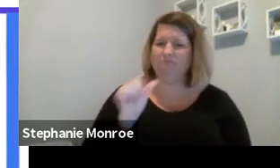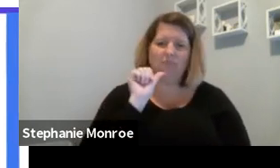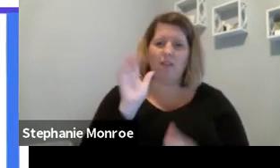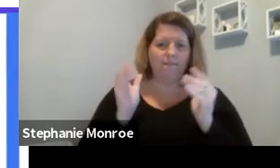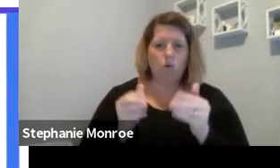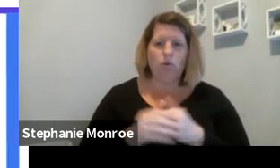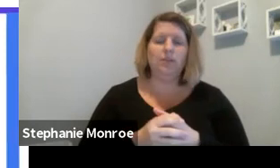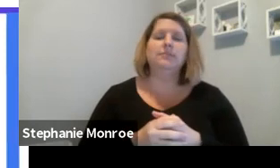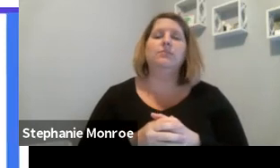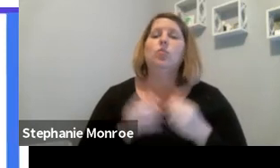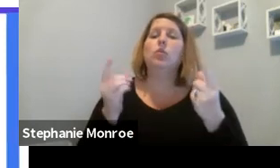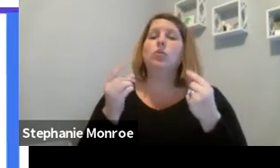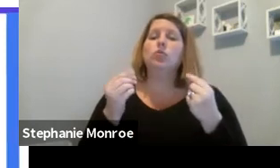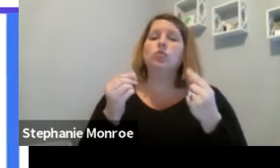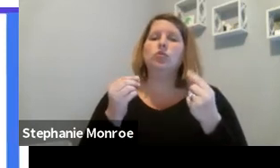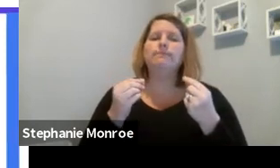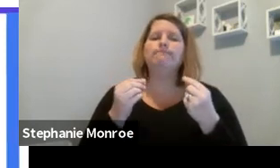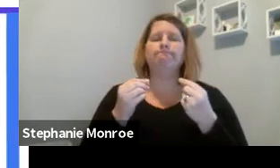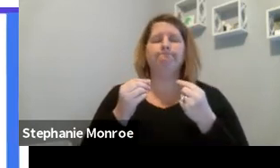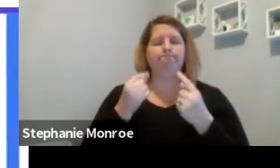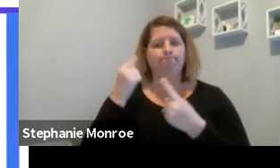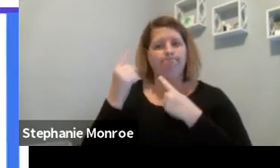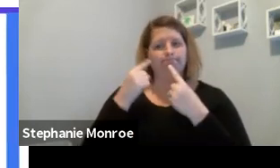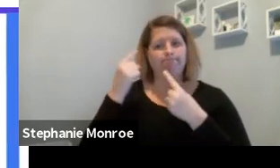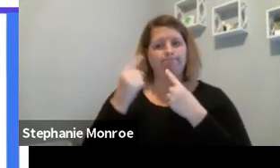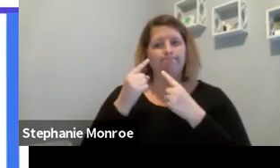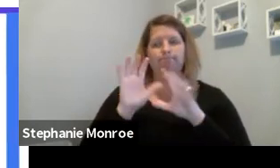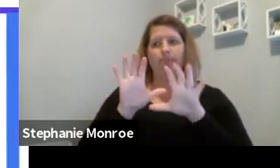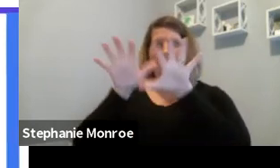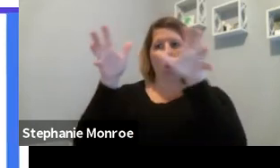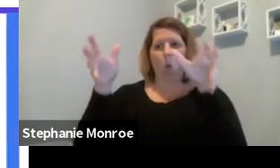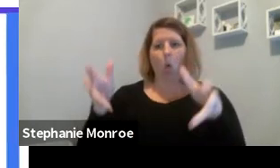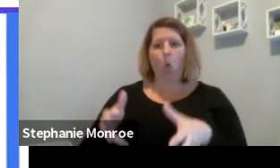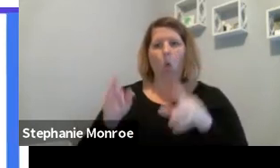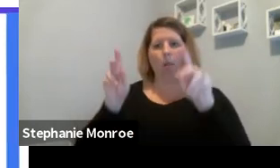It takes into consideration the whole person's being,